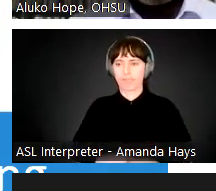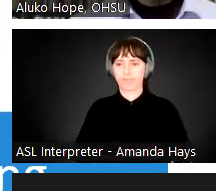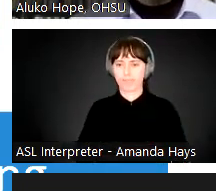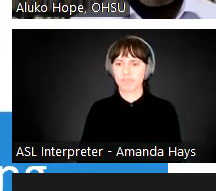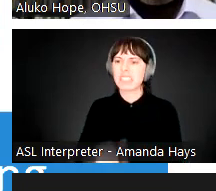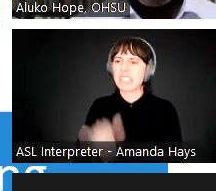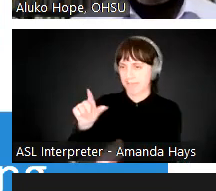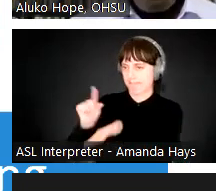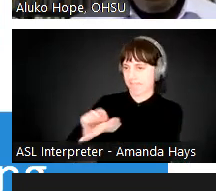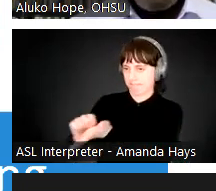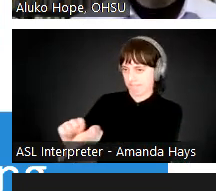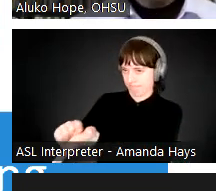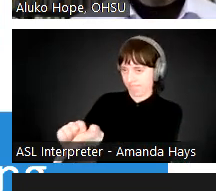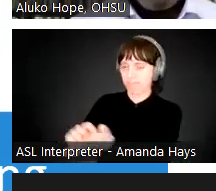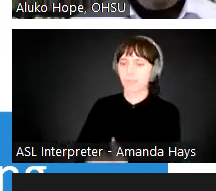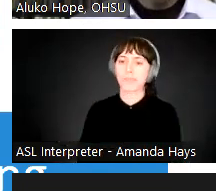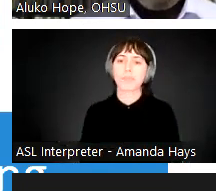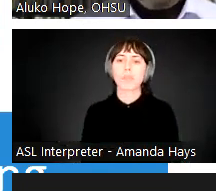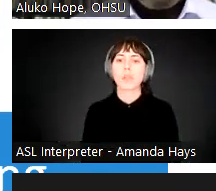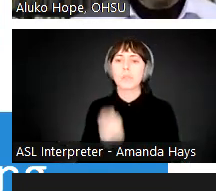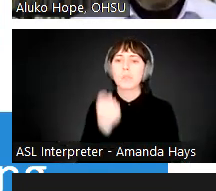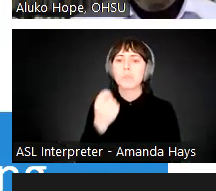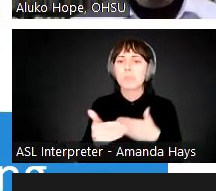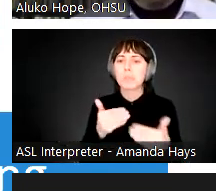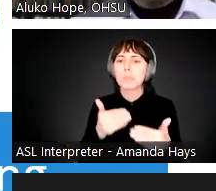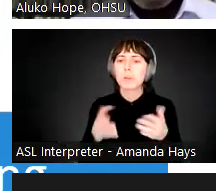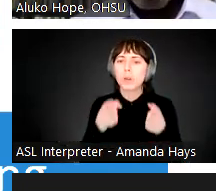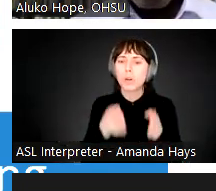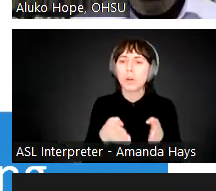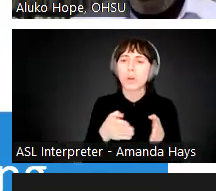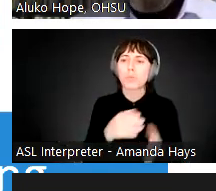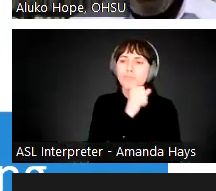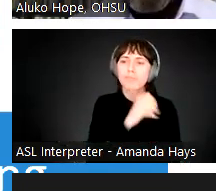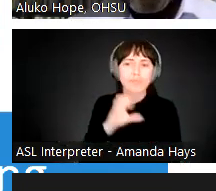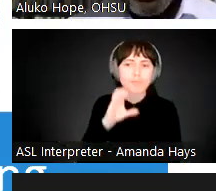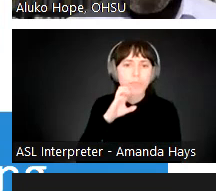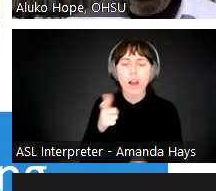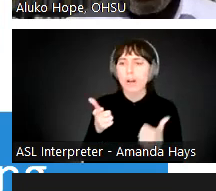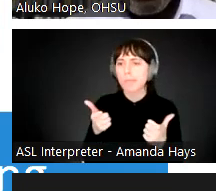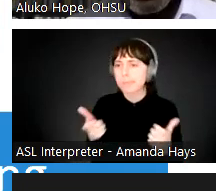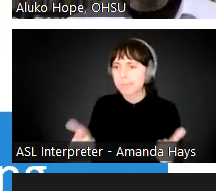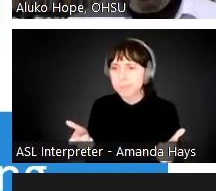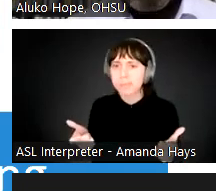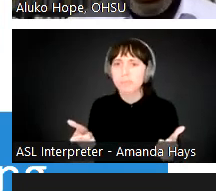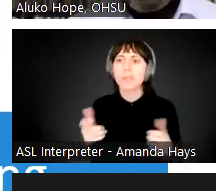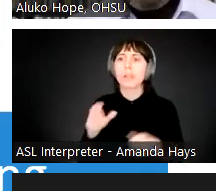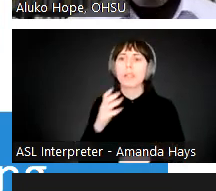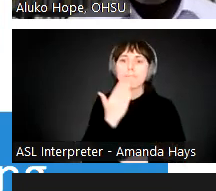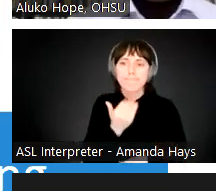illness with- whether it be older age, physical frailty, obesity, diabetes, women do seem to be at more risk for